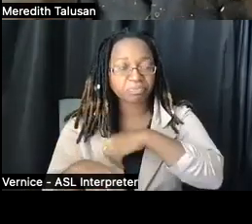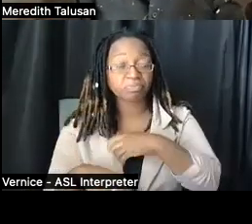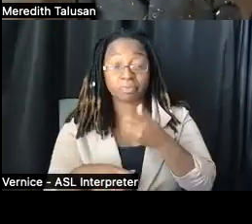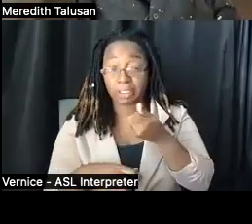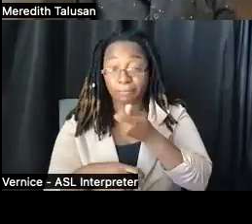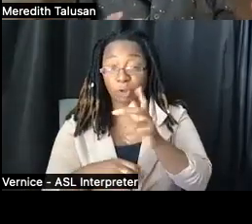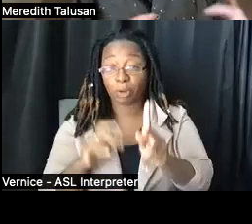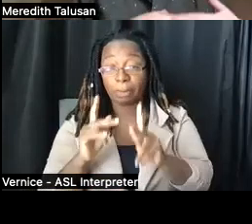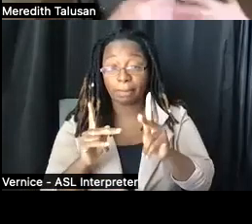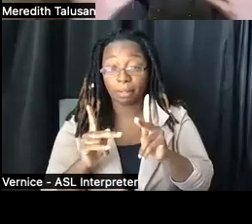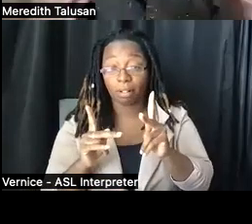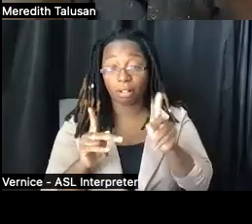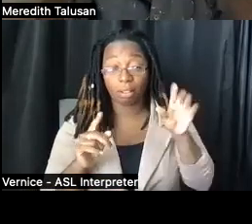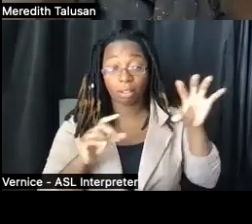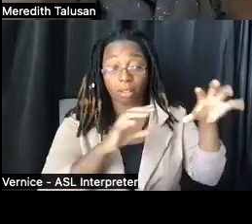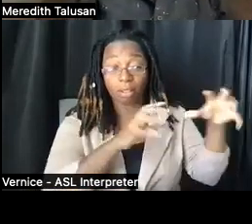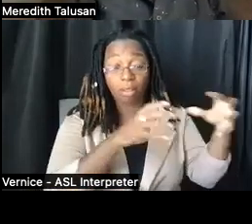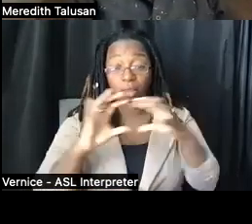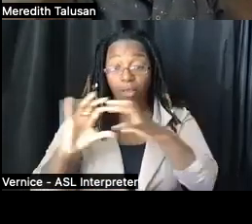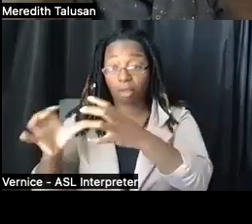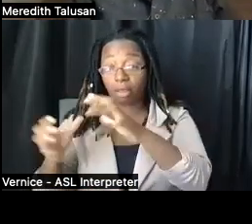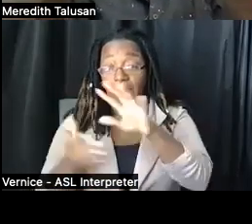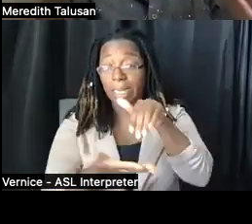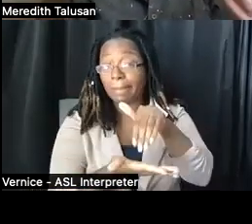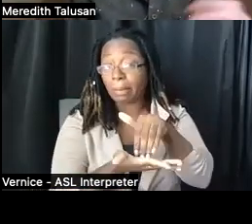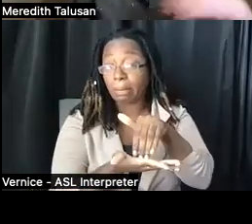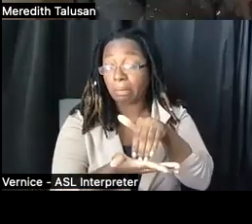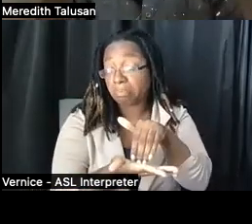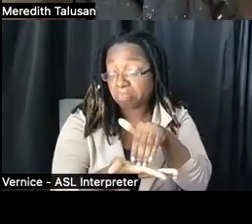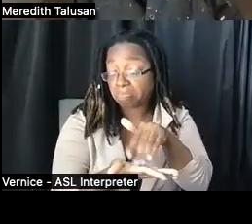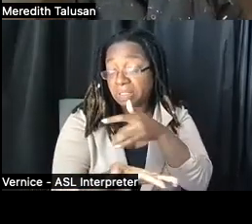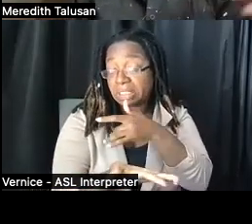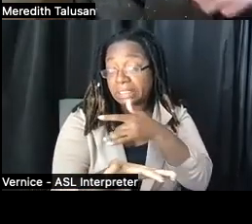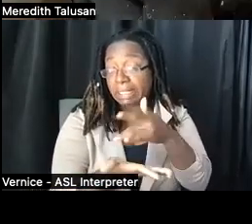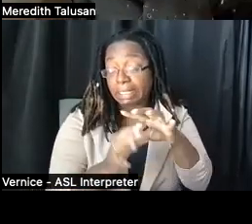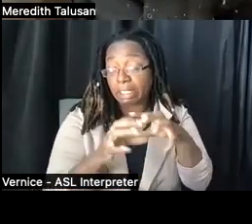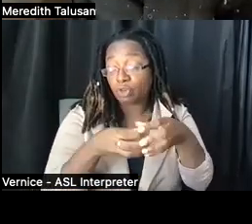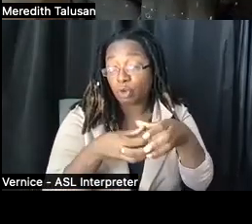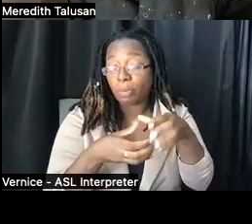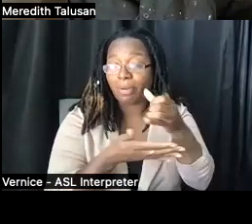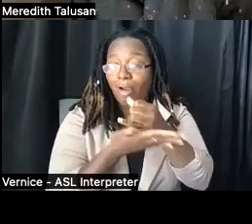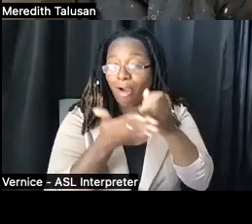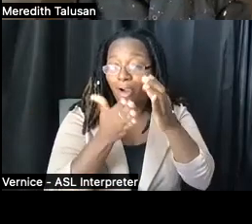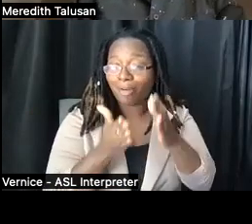a lot of people who are in the middle. That middle range where, they might be artists and